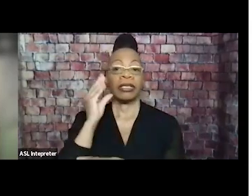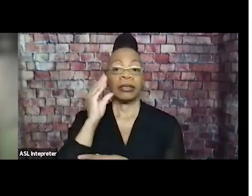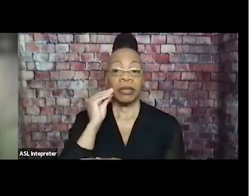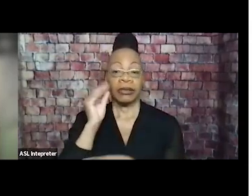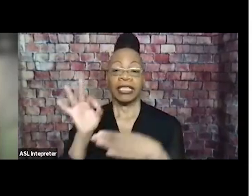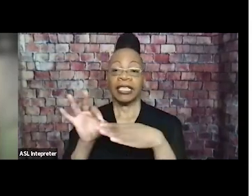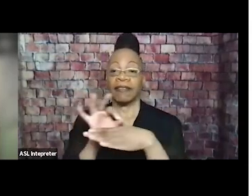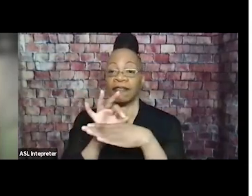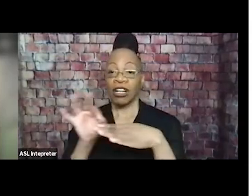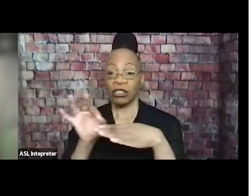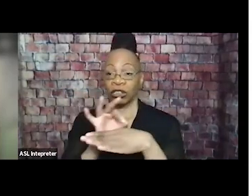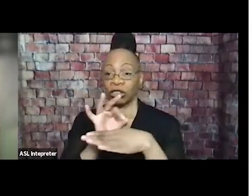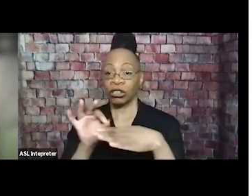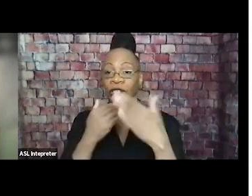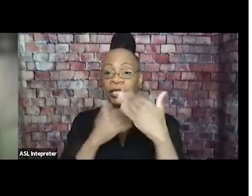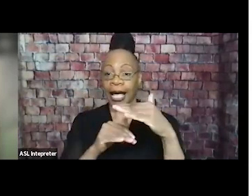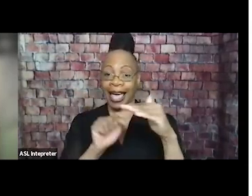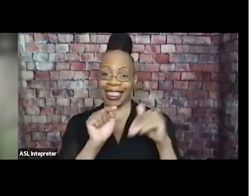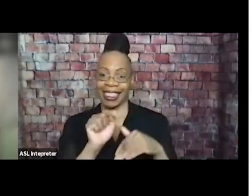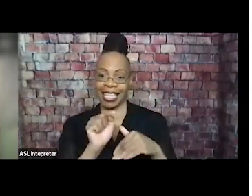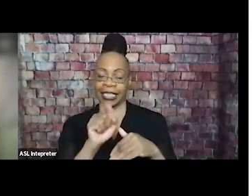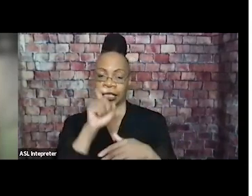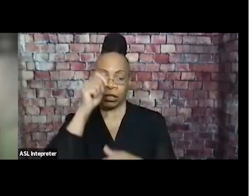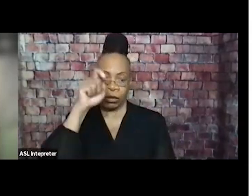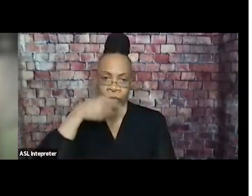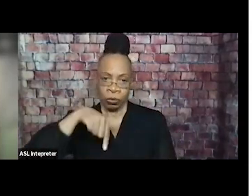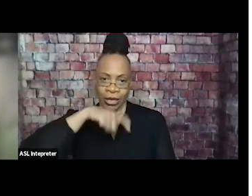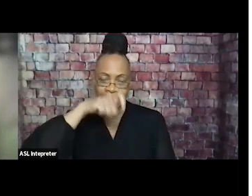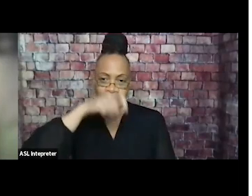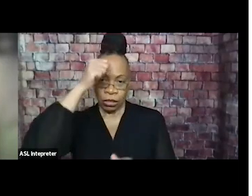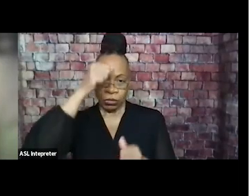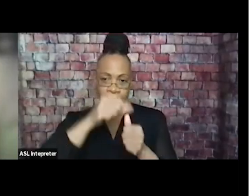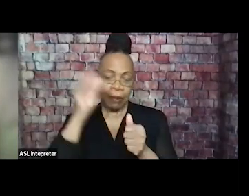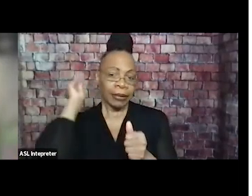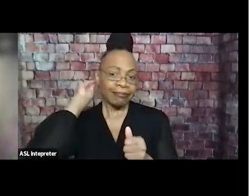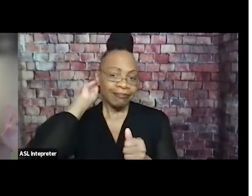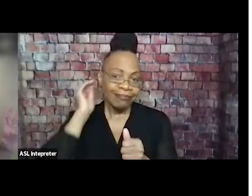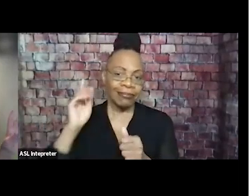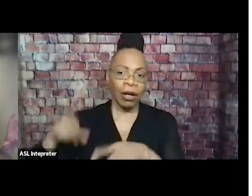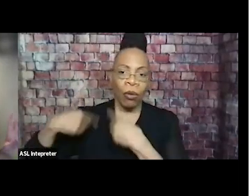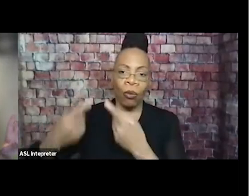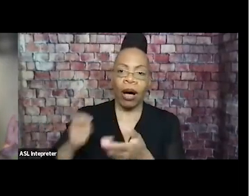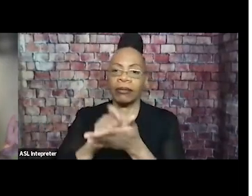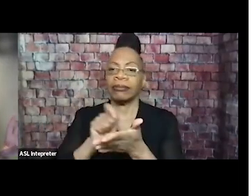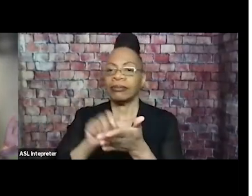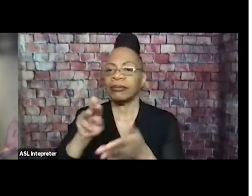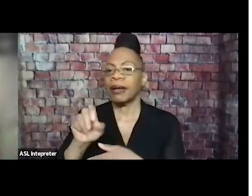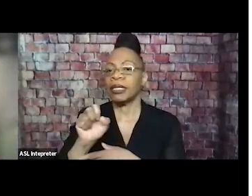And this is what we need to keep in mind when we're writing our MSRs, the general definition of disability,